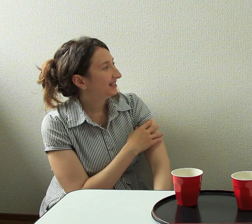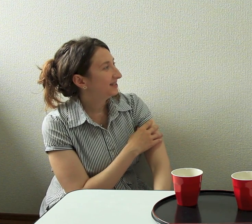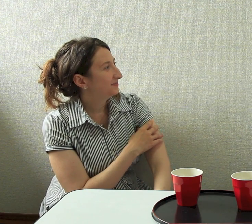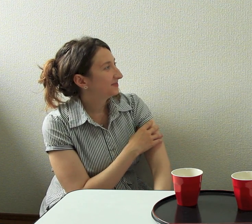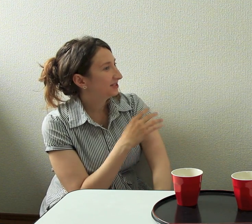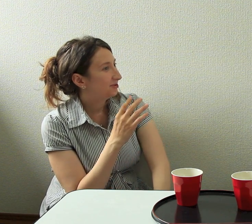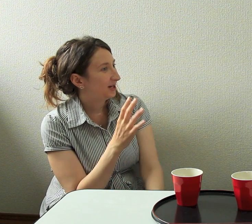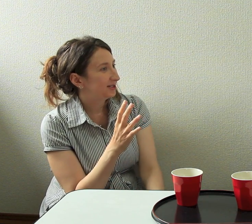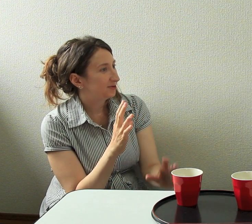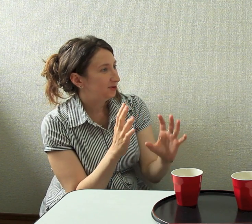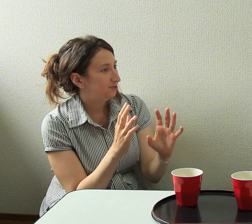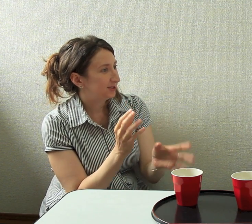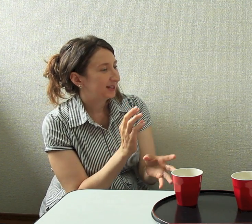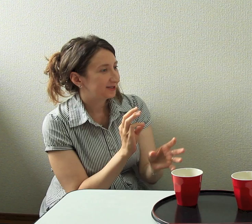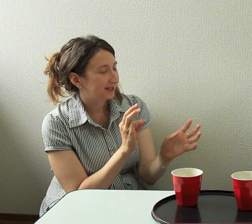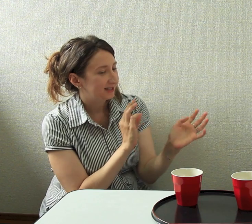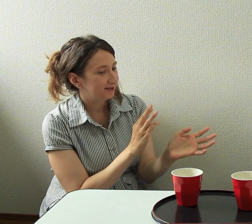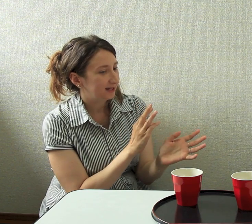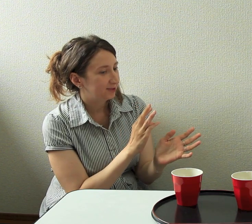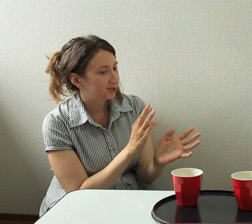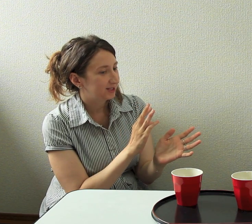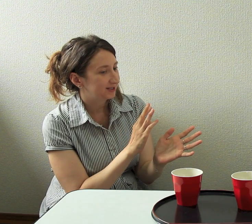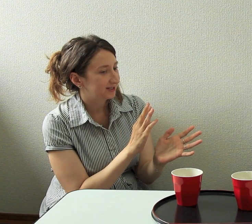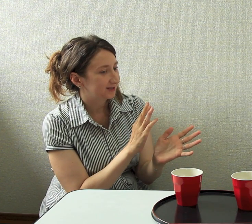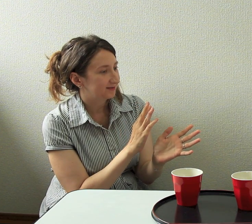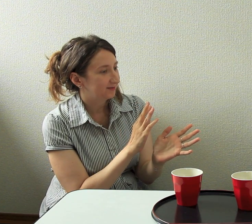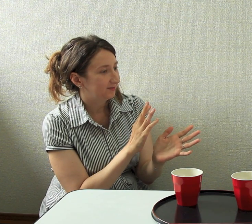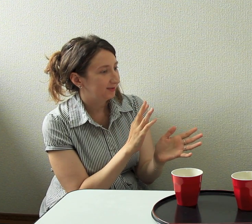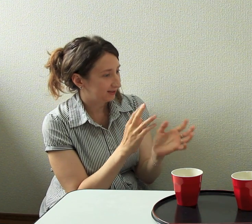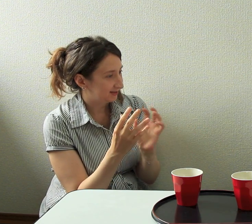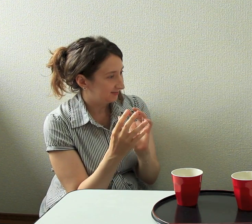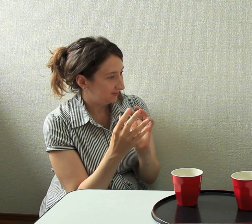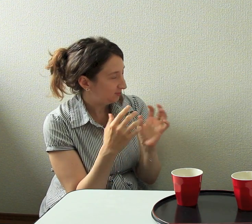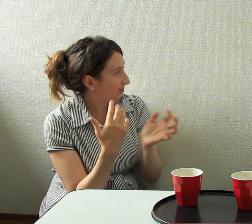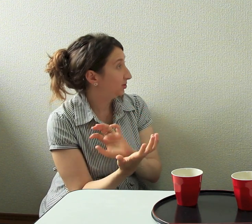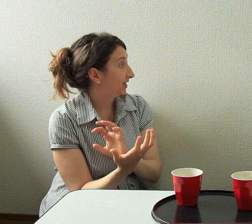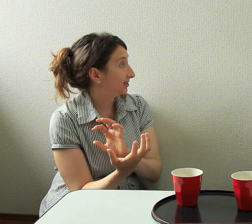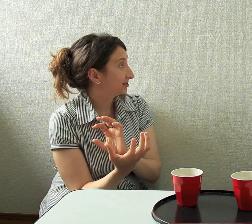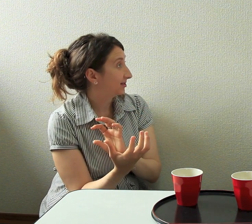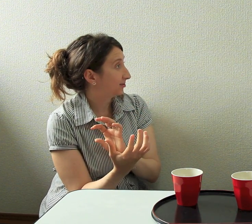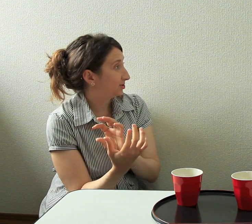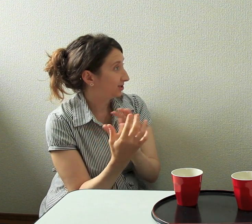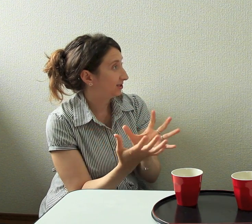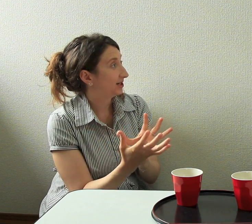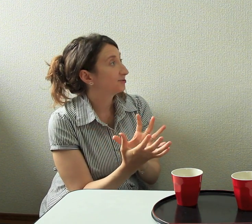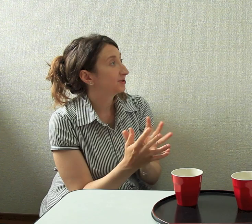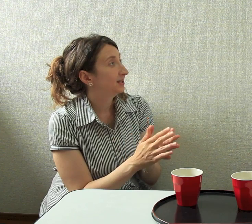so okay so you will realized Sign Language was the way you communicated in your home.